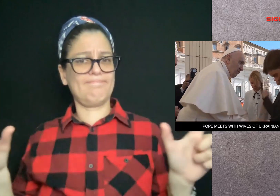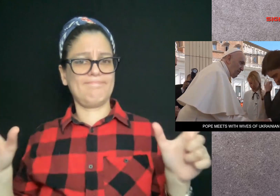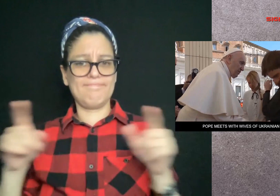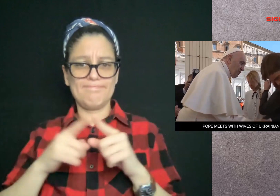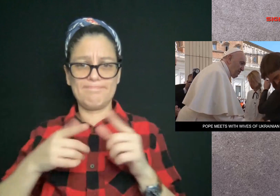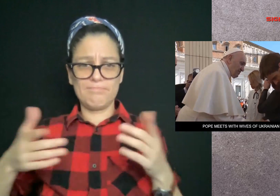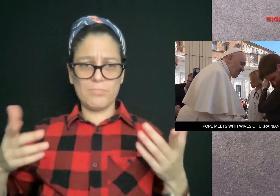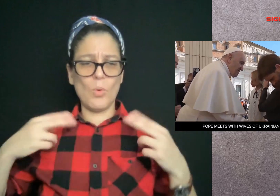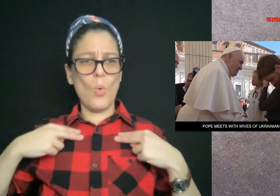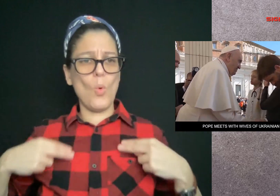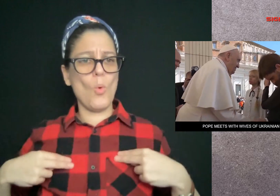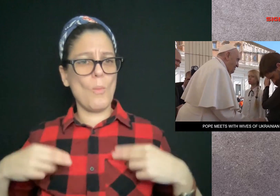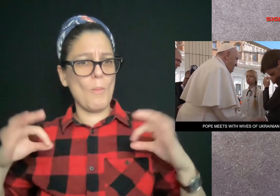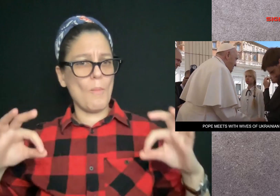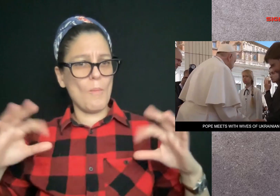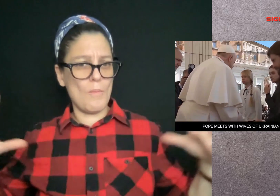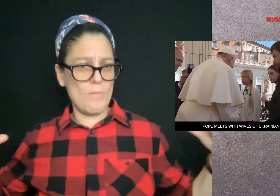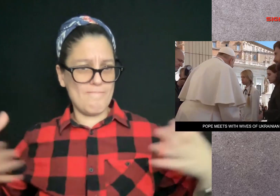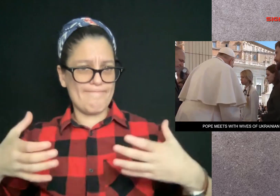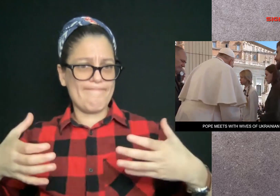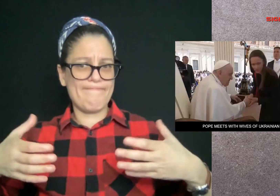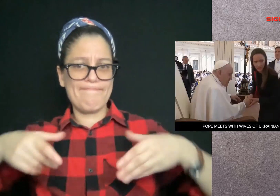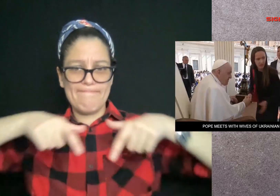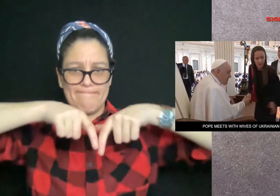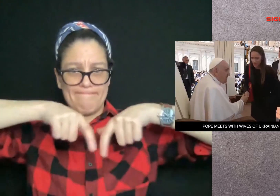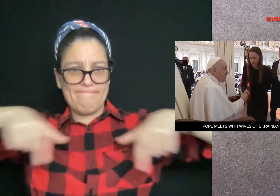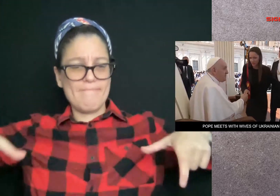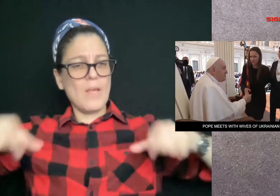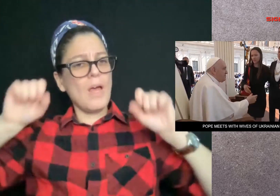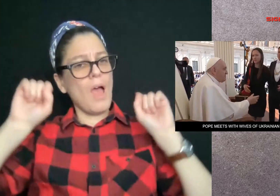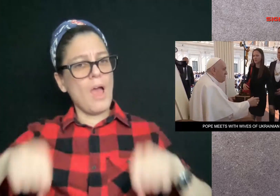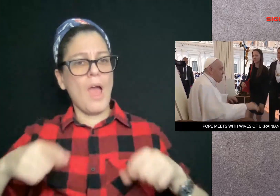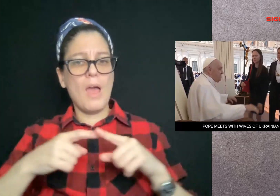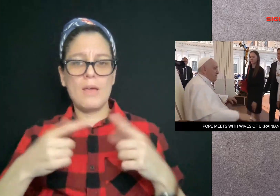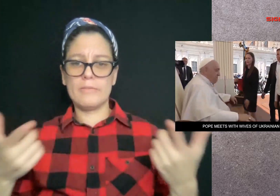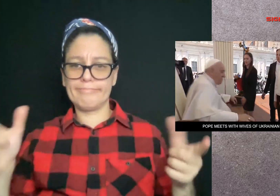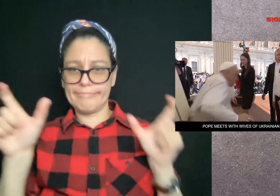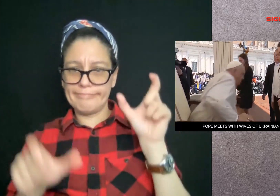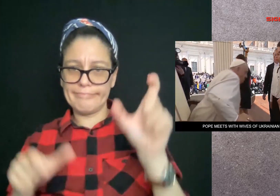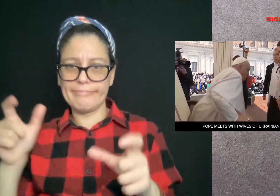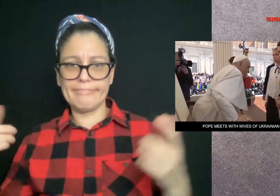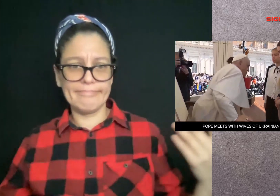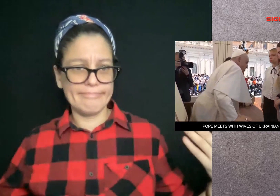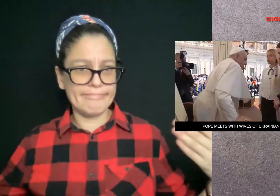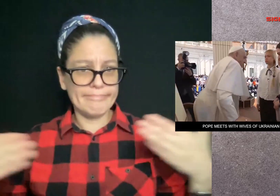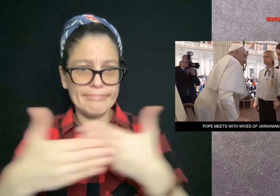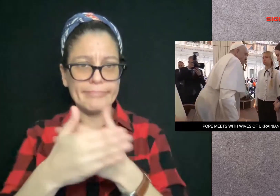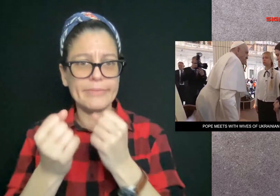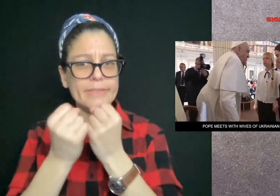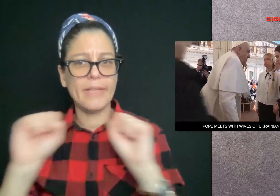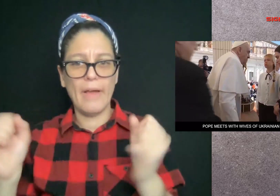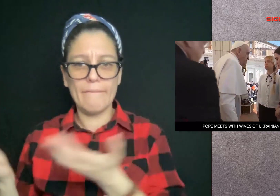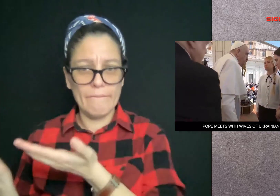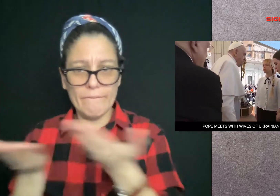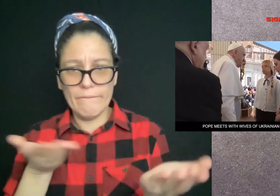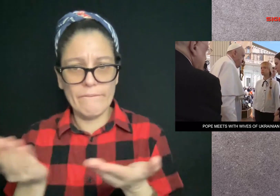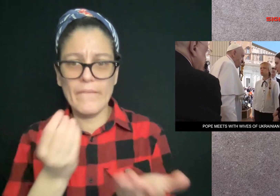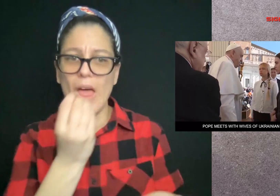they asked him to be a third party in helping create a humanitarian corridor which is an